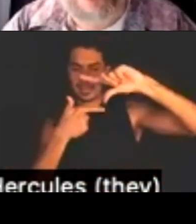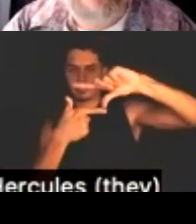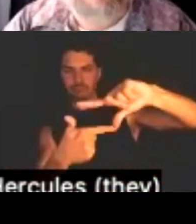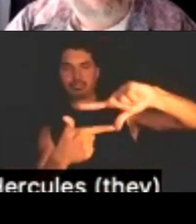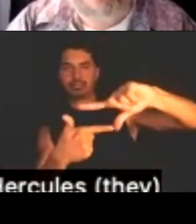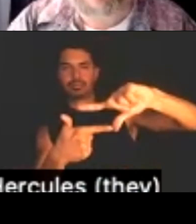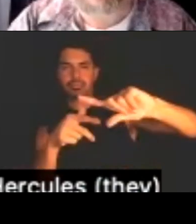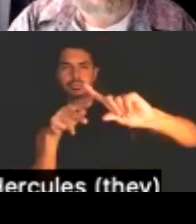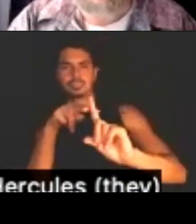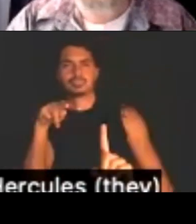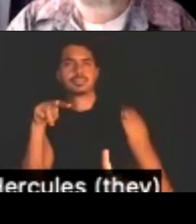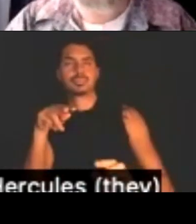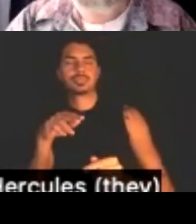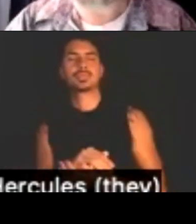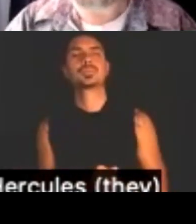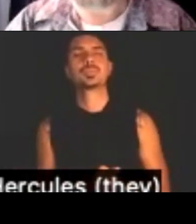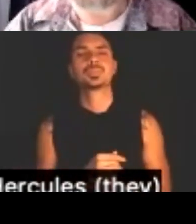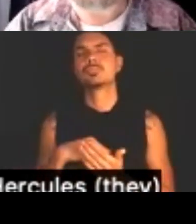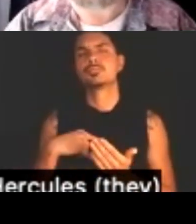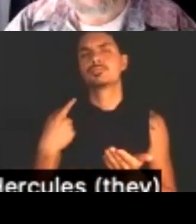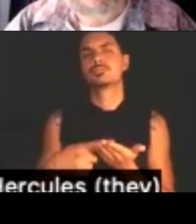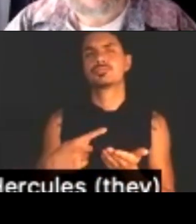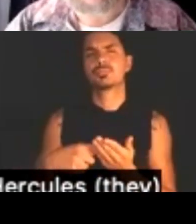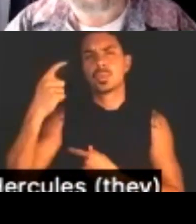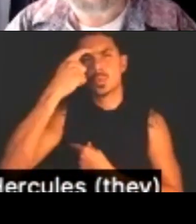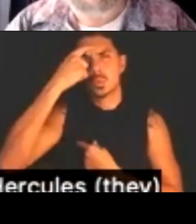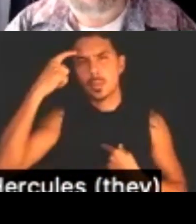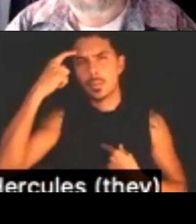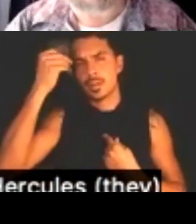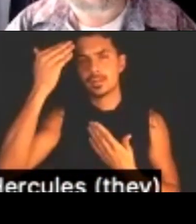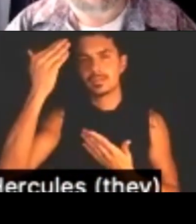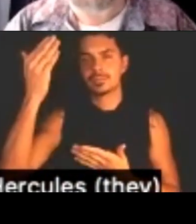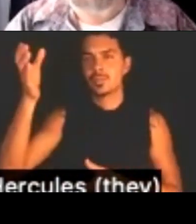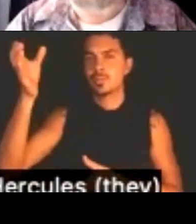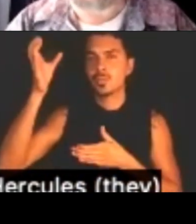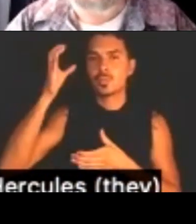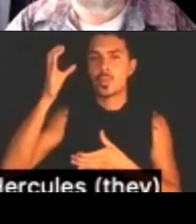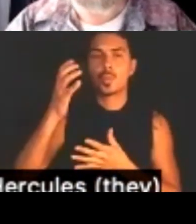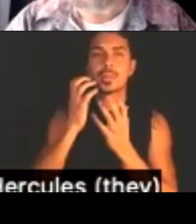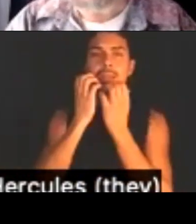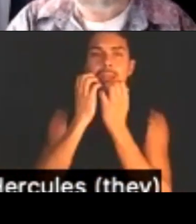trauma informed care, we're thinking about the communities and the cultures that we're working with.